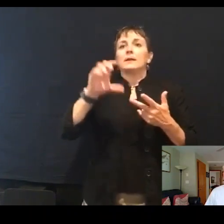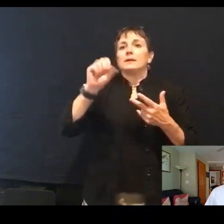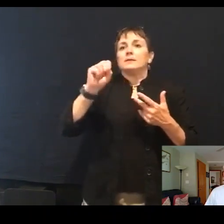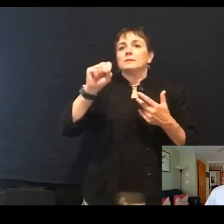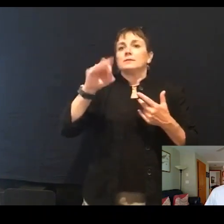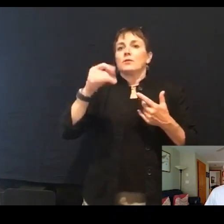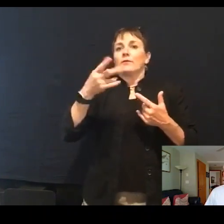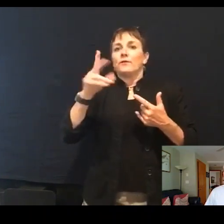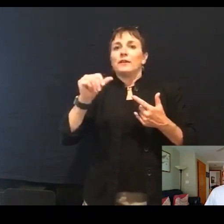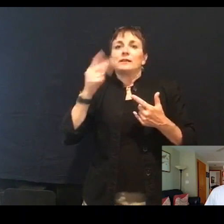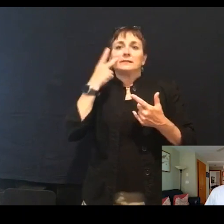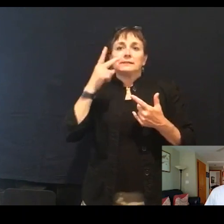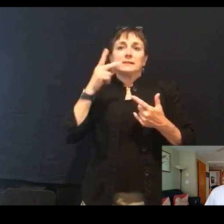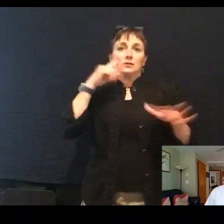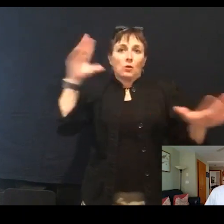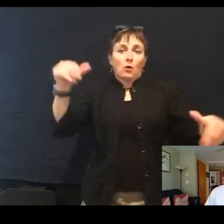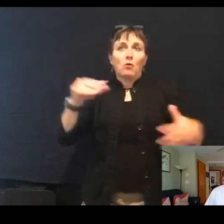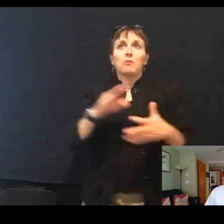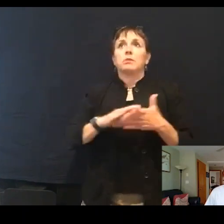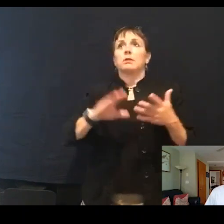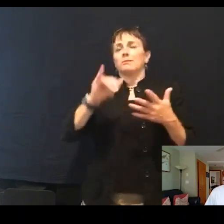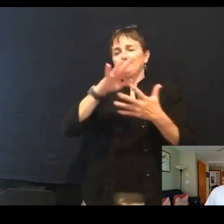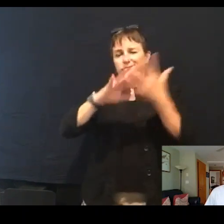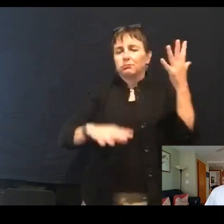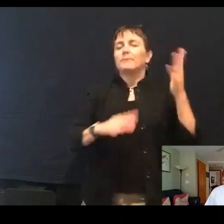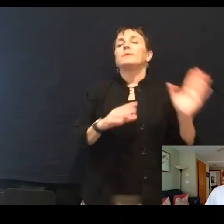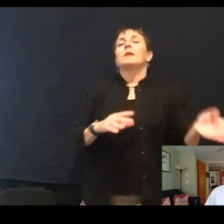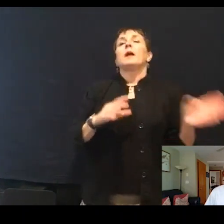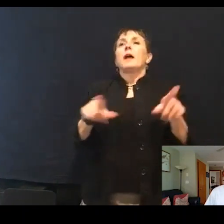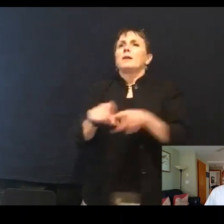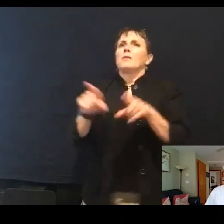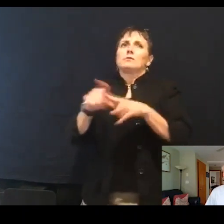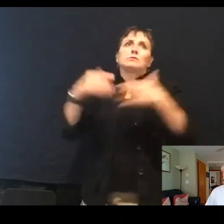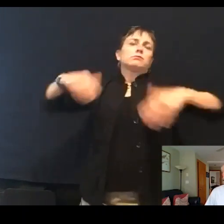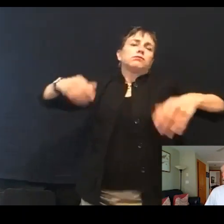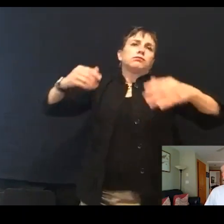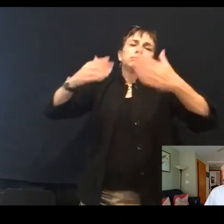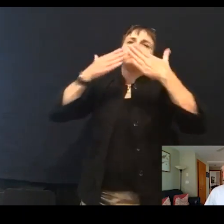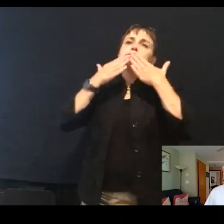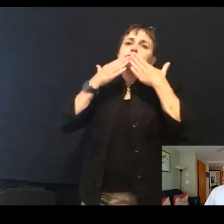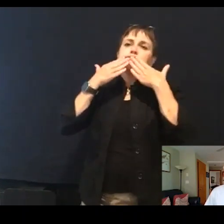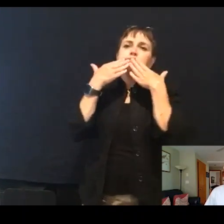Sofia Sees Hope, and MeiraGTx. And a particularly strong thank you